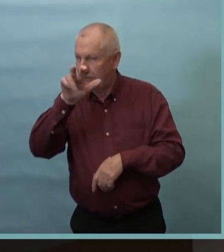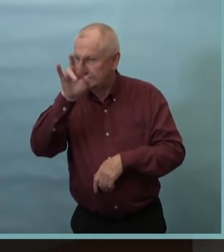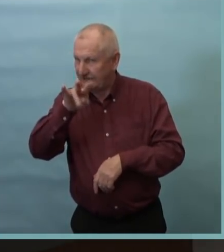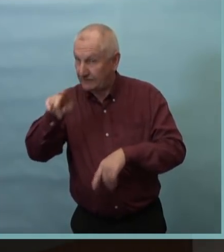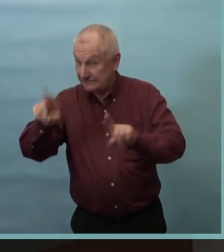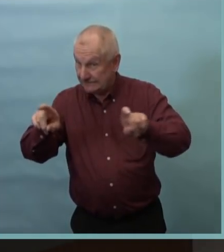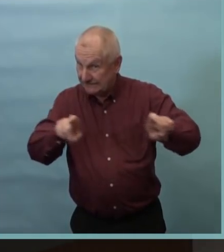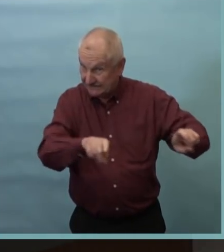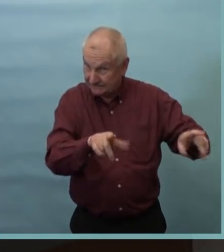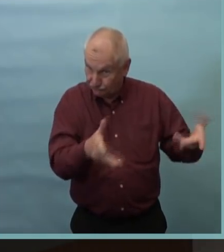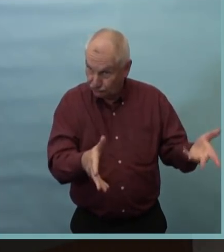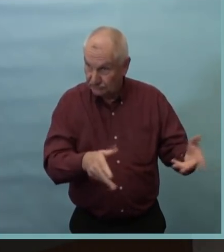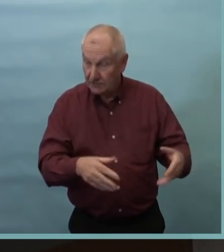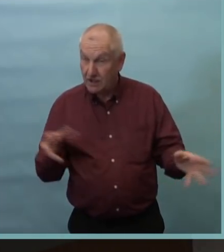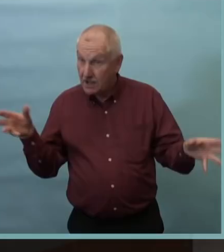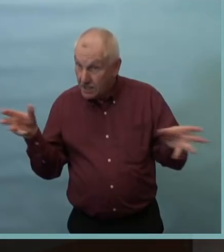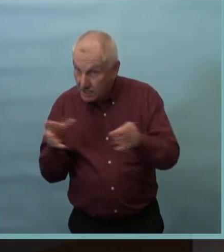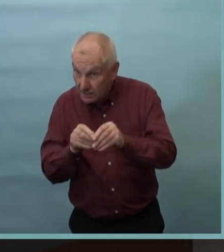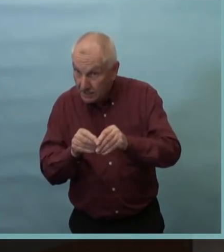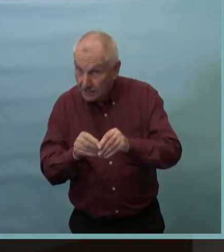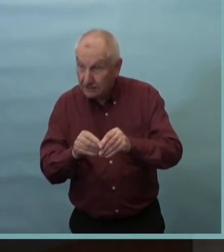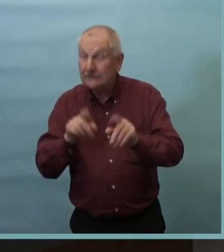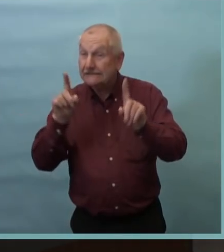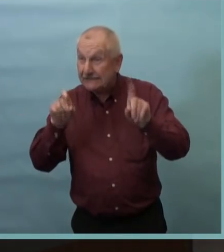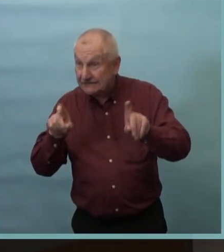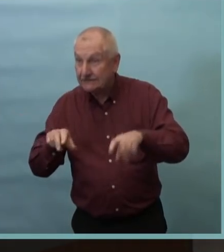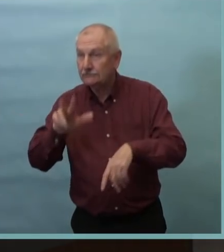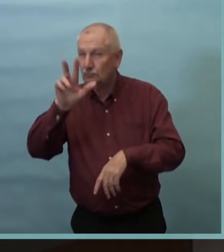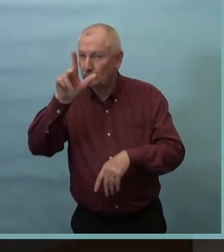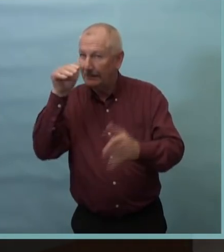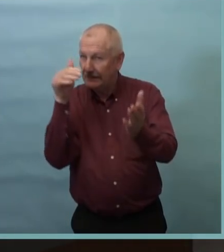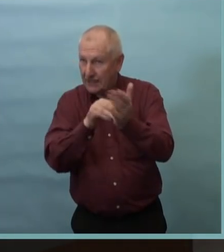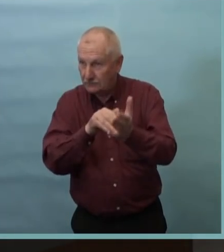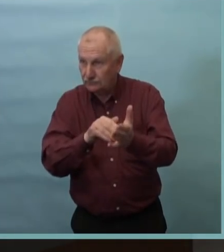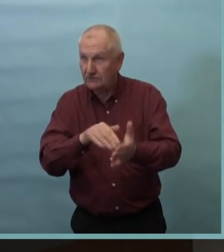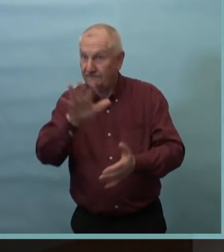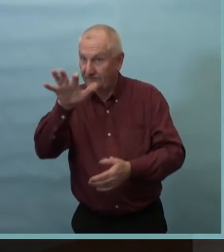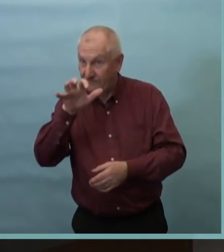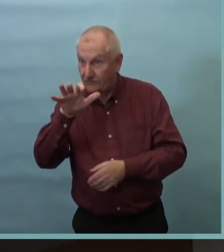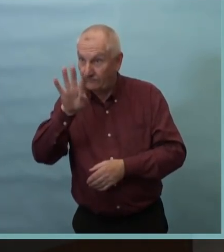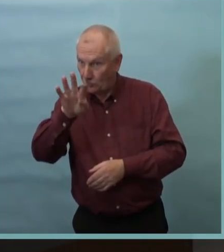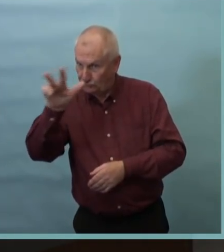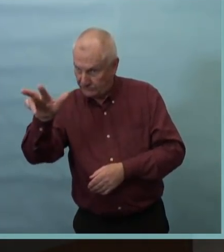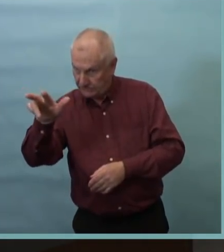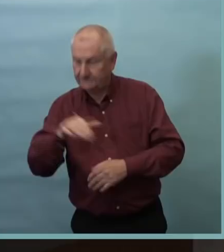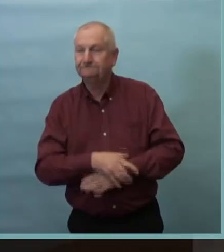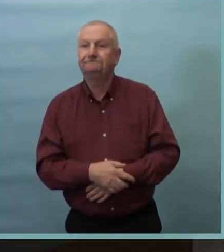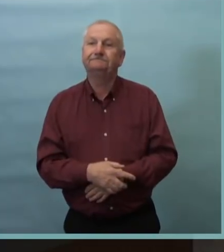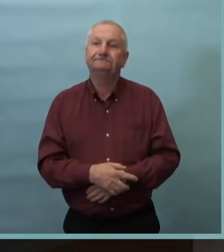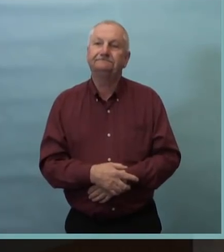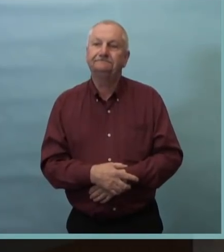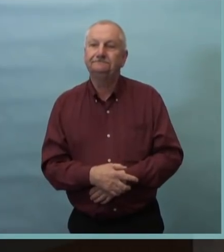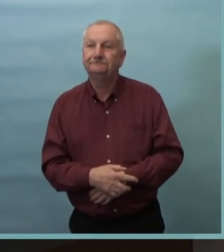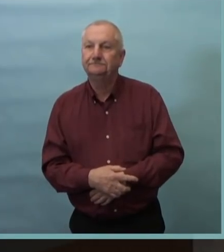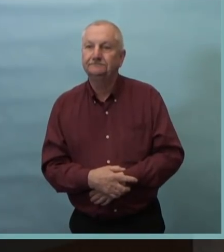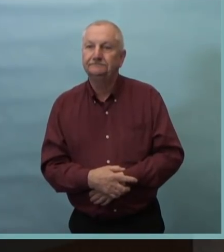to date of 23,000 543 I'd like to remind all Matt Albans that this is National